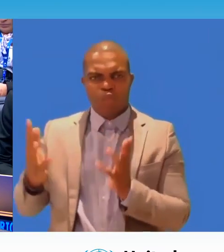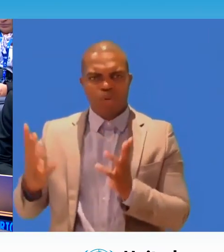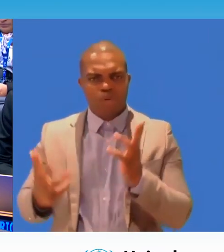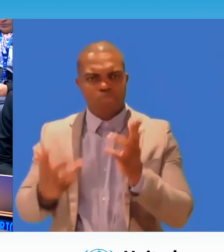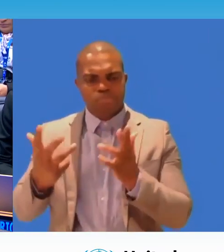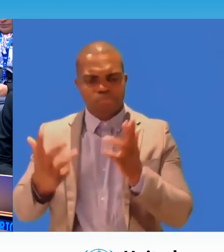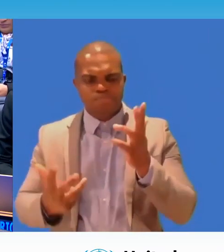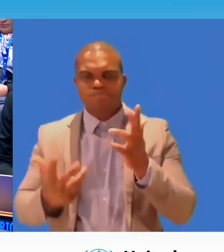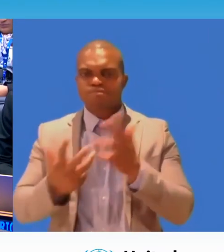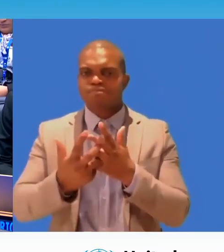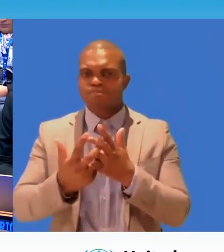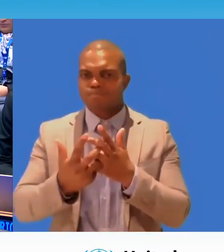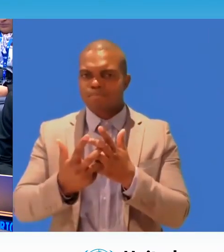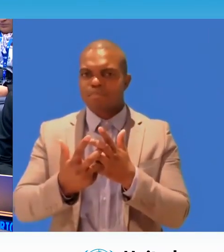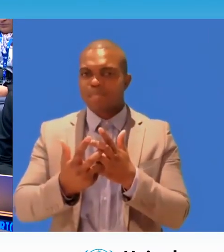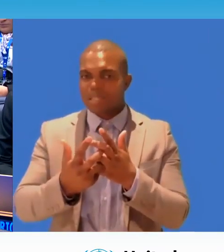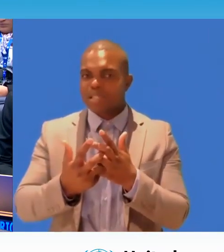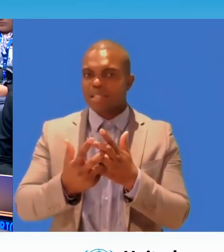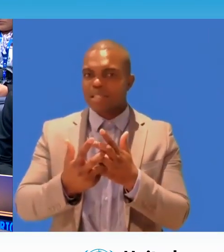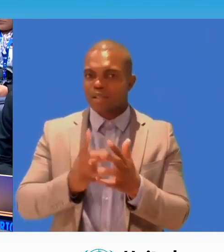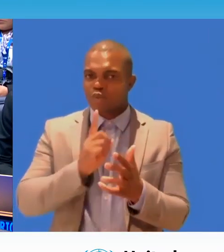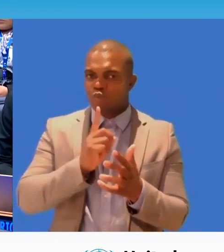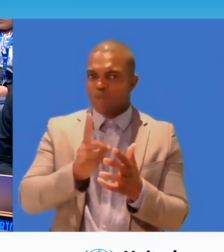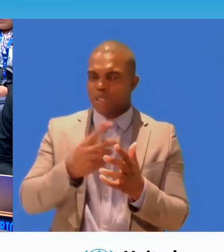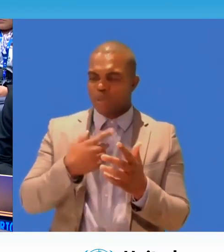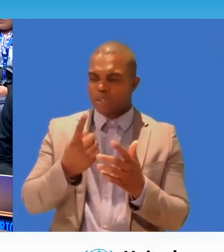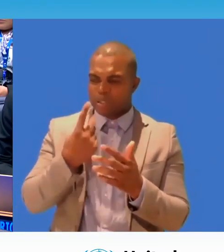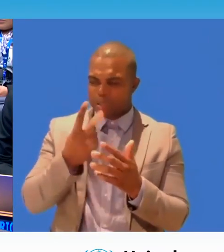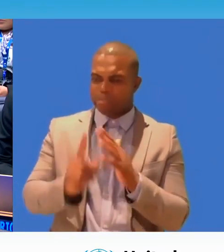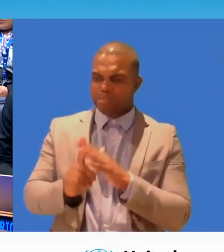m